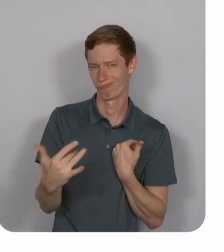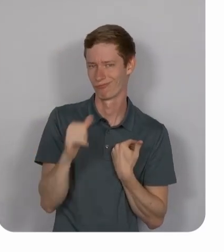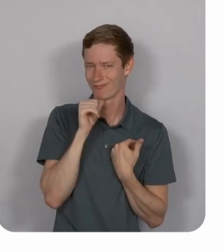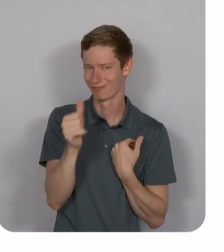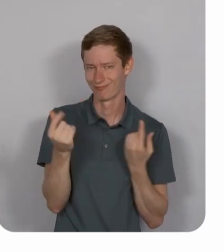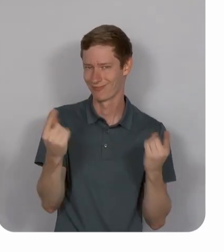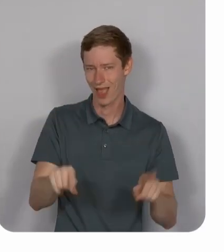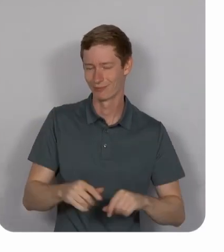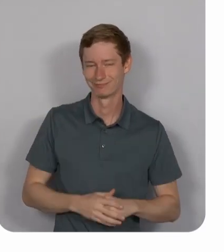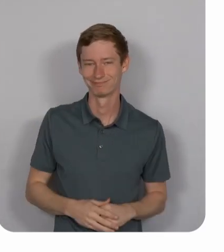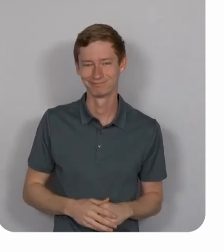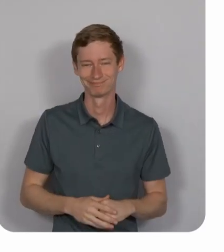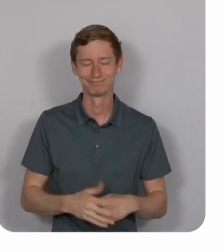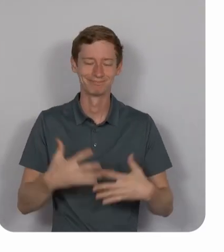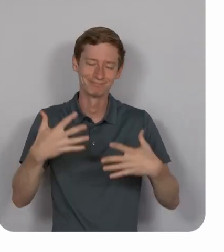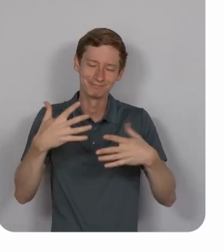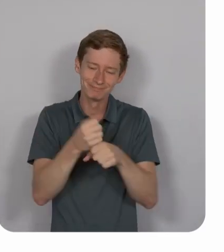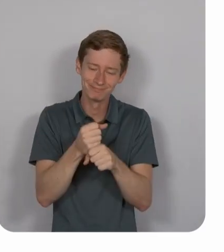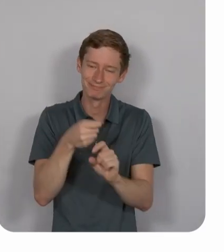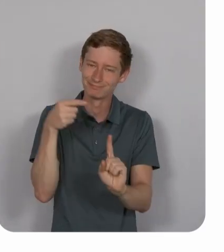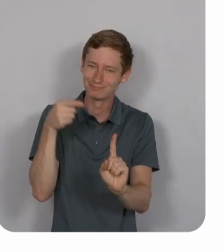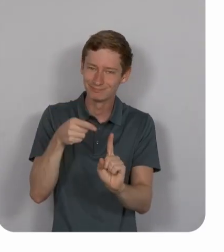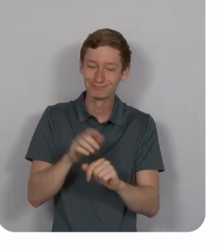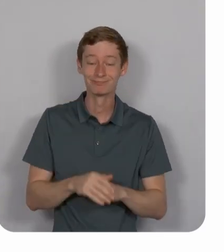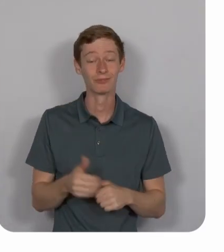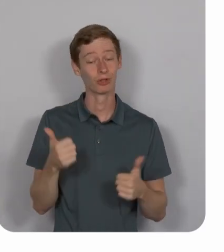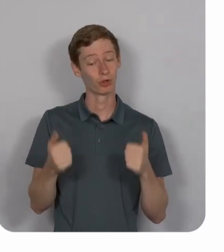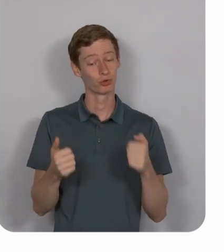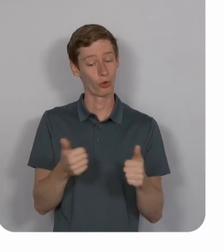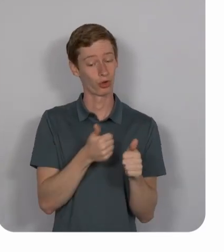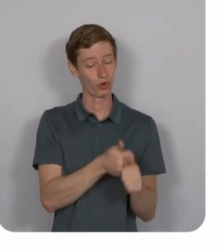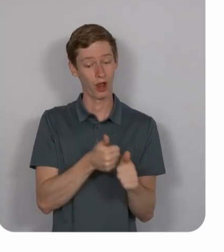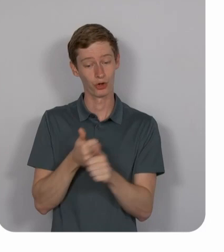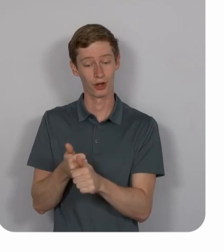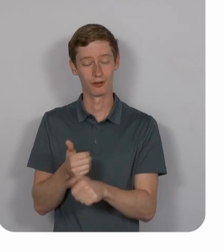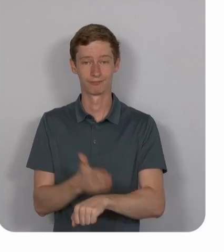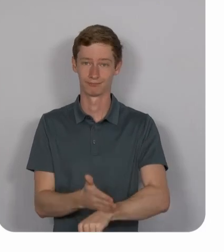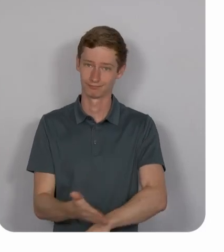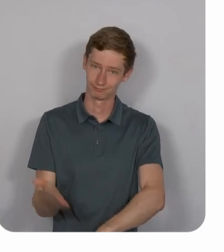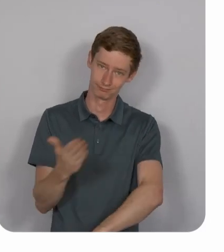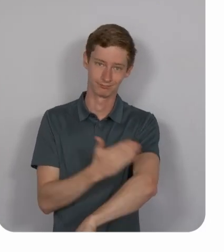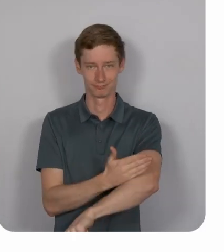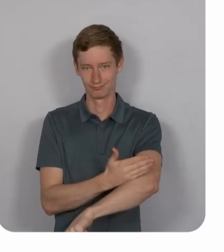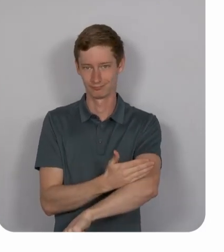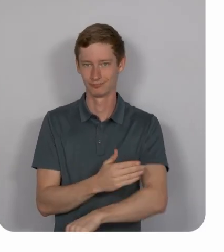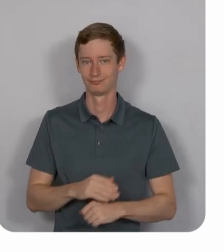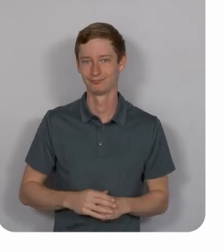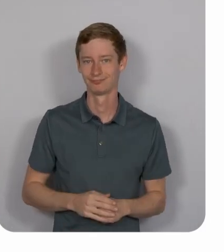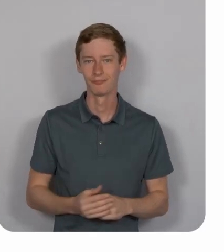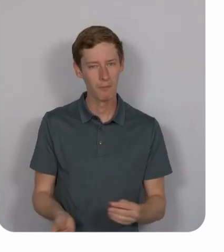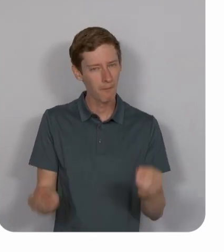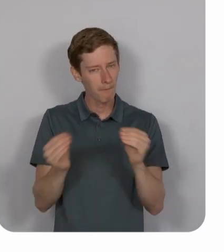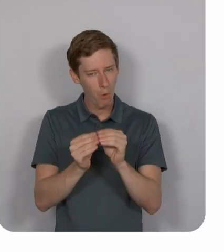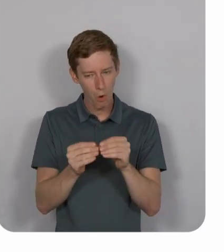In short, the controller tracking on Quest 2 is better than Quest 3. It both covers a larger area than Quest 2,